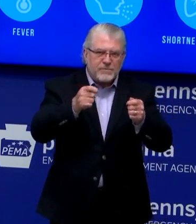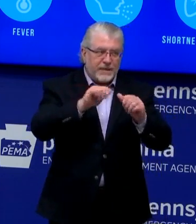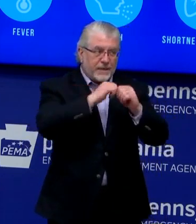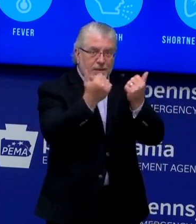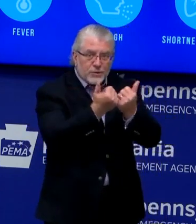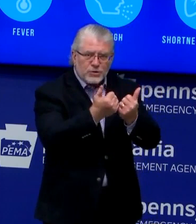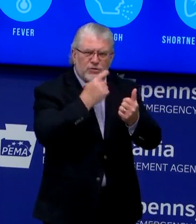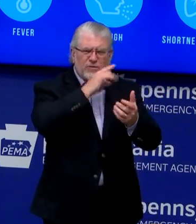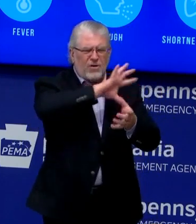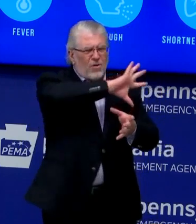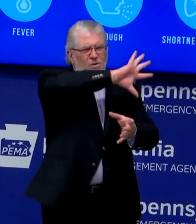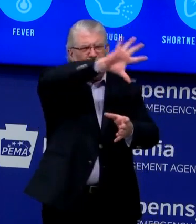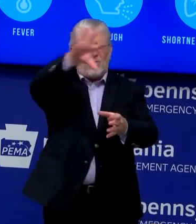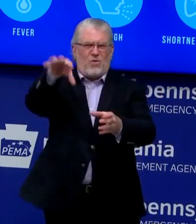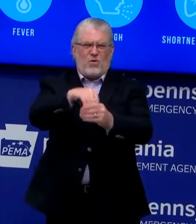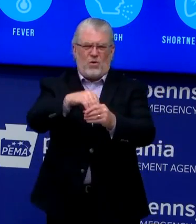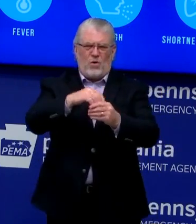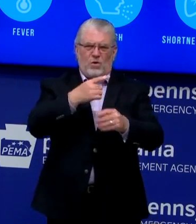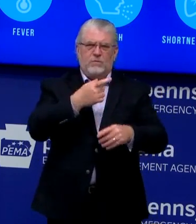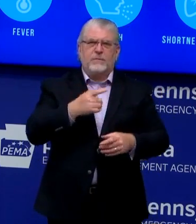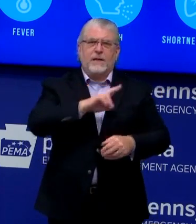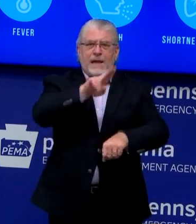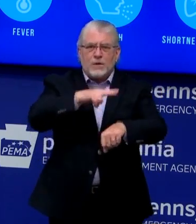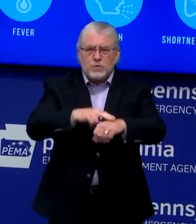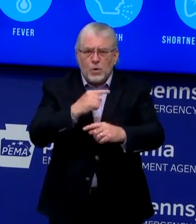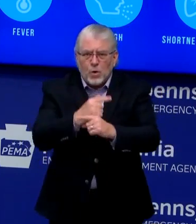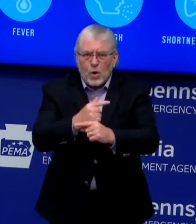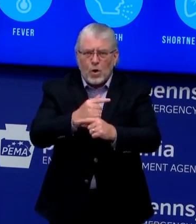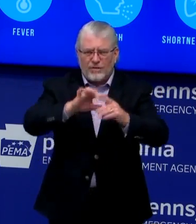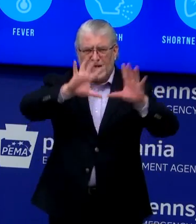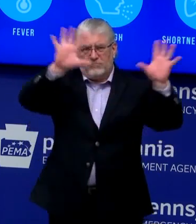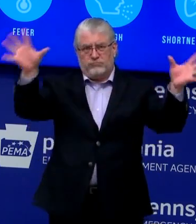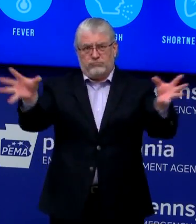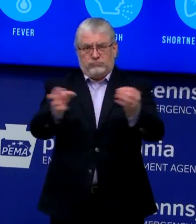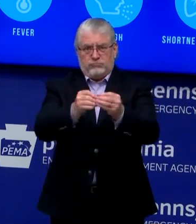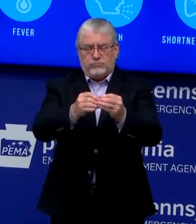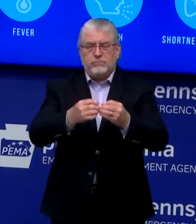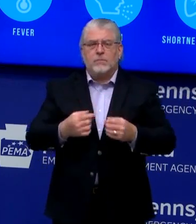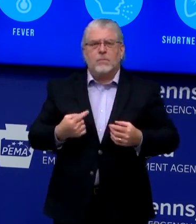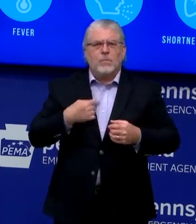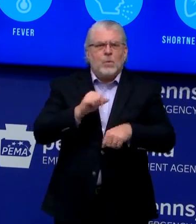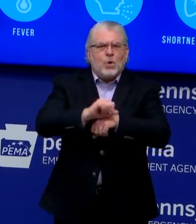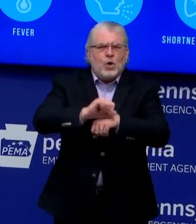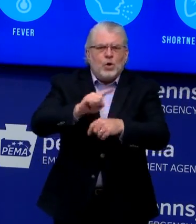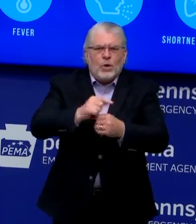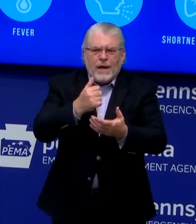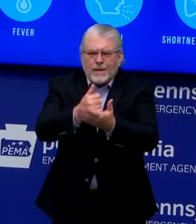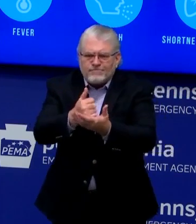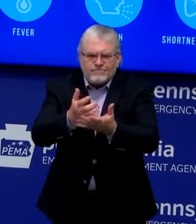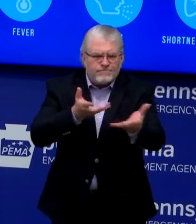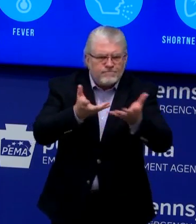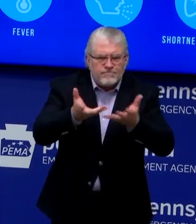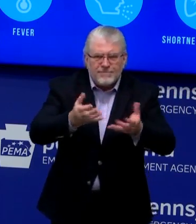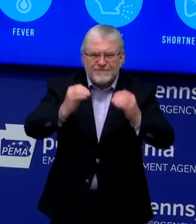THE PENNSYLVANIA NATIONAL GUARD TO SLOW THE SPREAD OF THIS VIRUS INTO THESE FACILITIES.